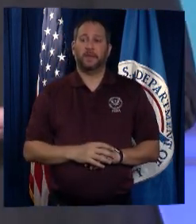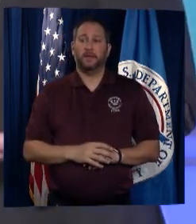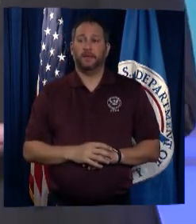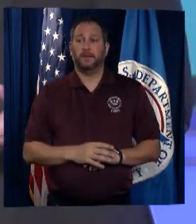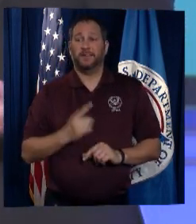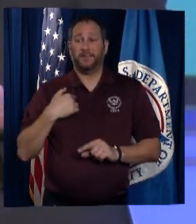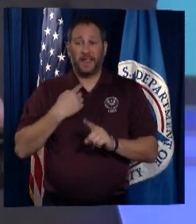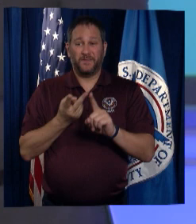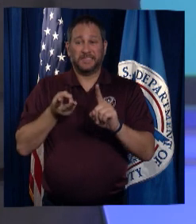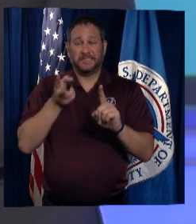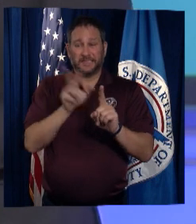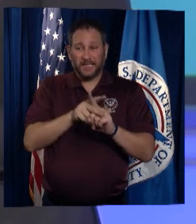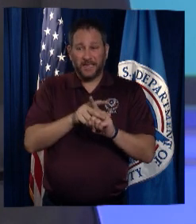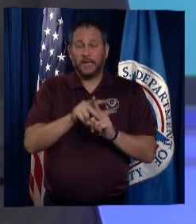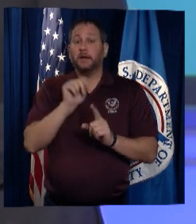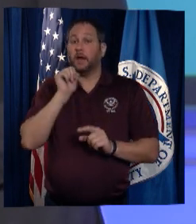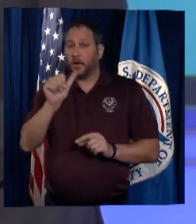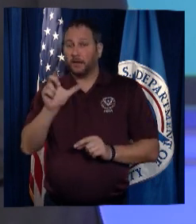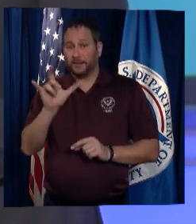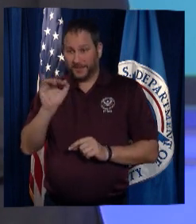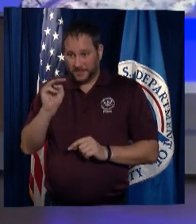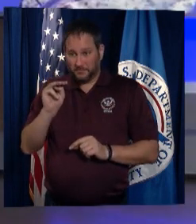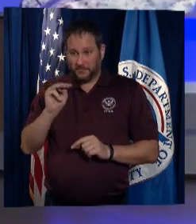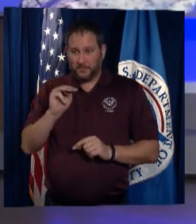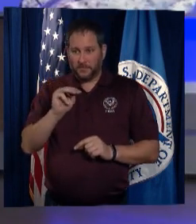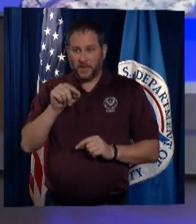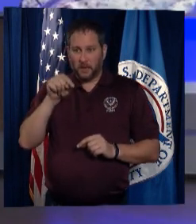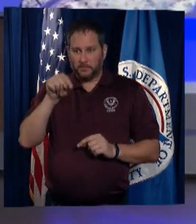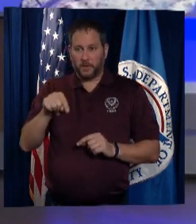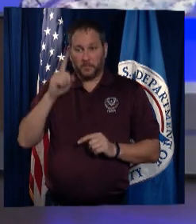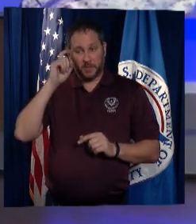principles, the solutions I don't know kind of write themselves, right. You just